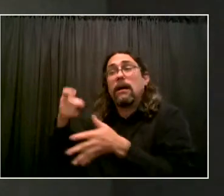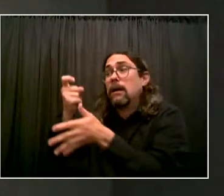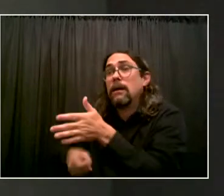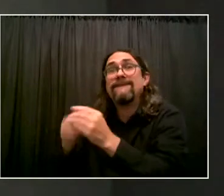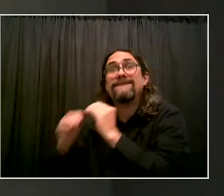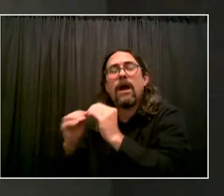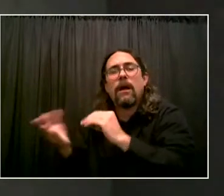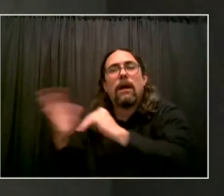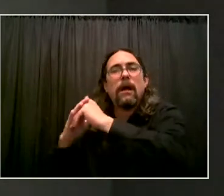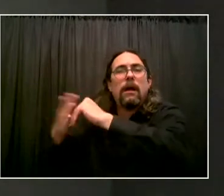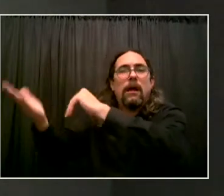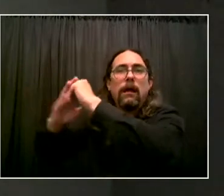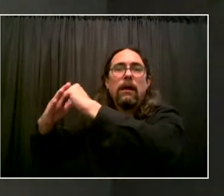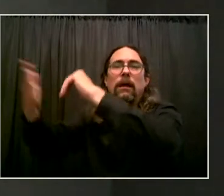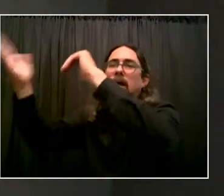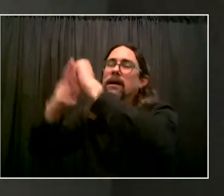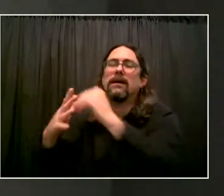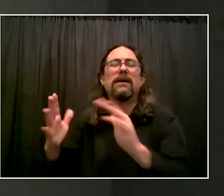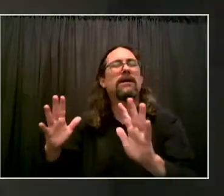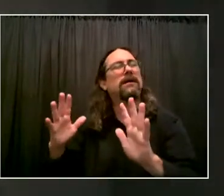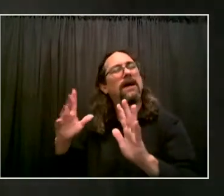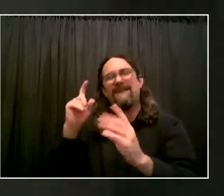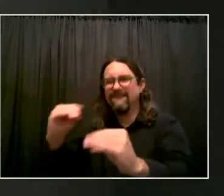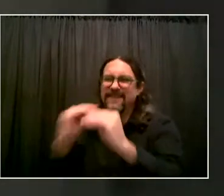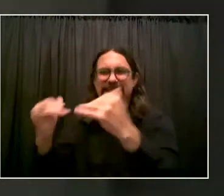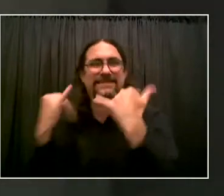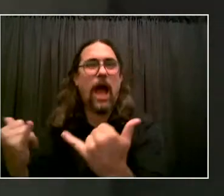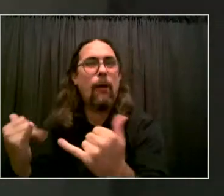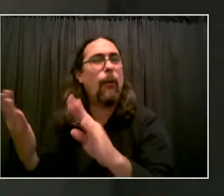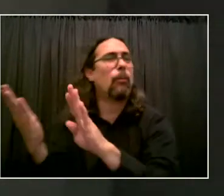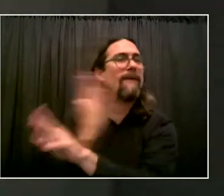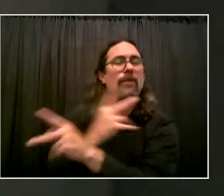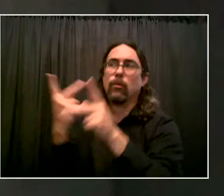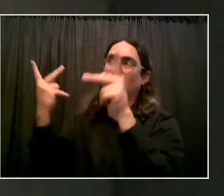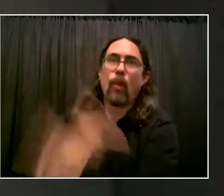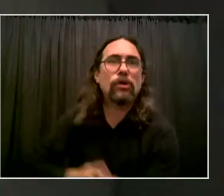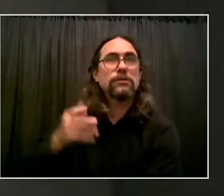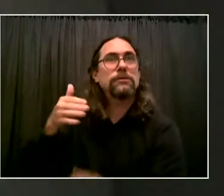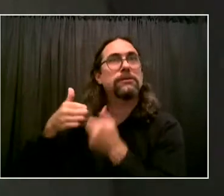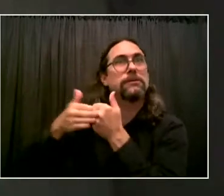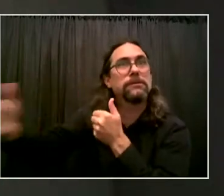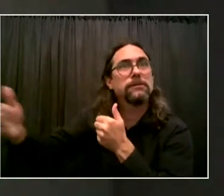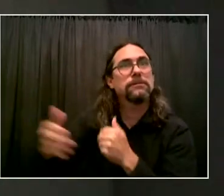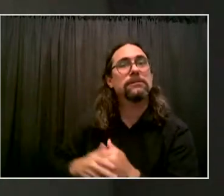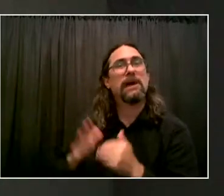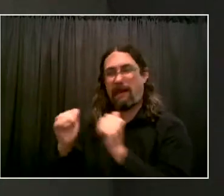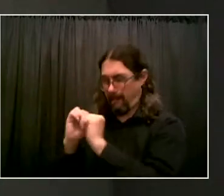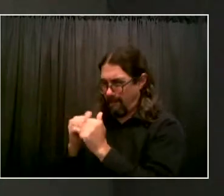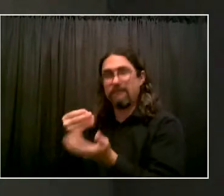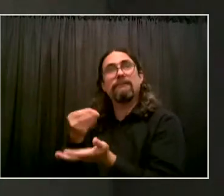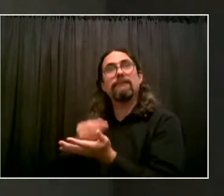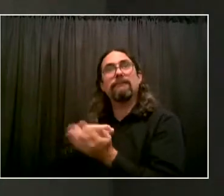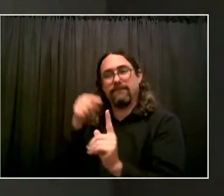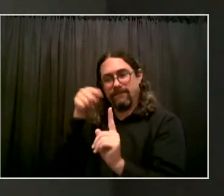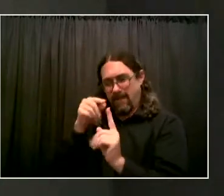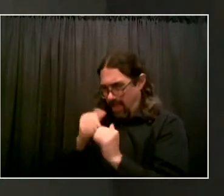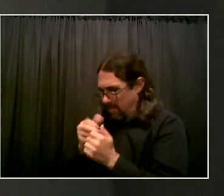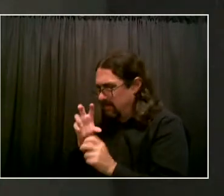PRICING YESTERDAY. WE ARTE FUHANKL TO HAVE THE MAYOR BE SUCH A FORCEULF